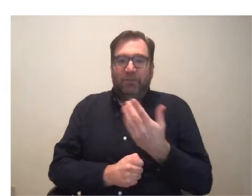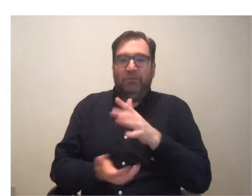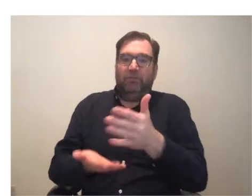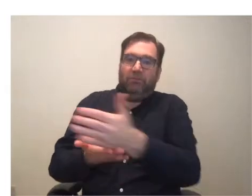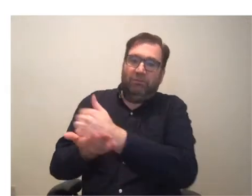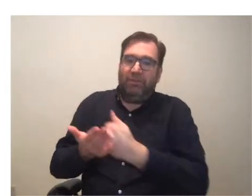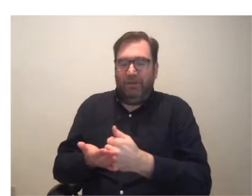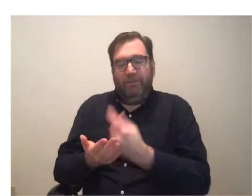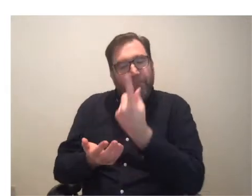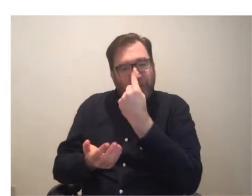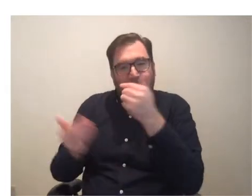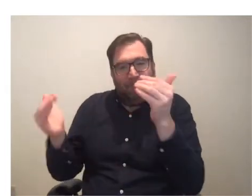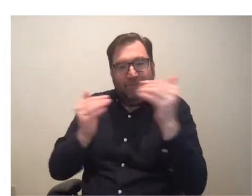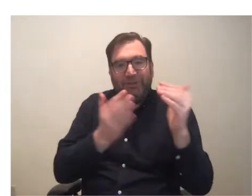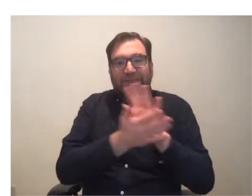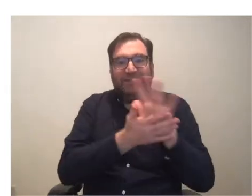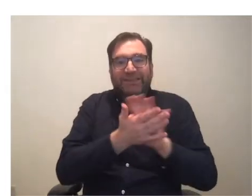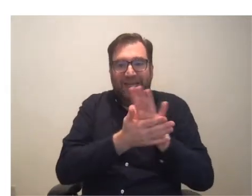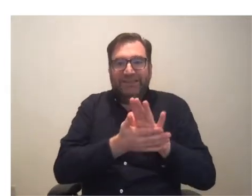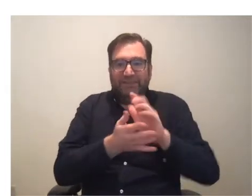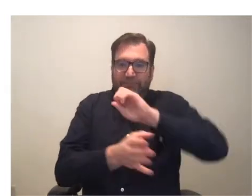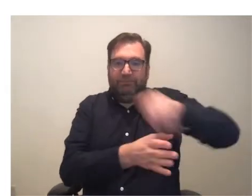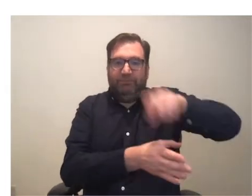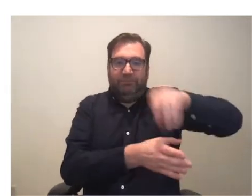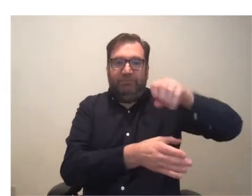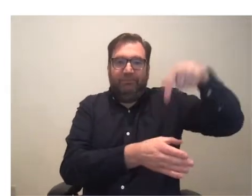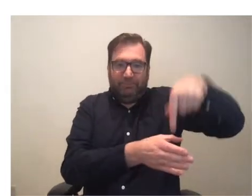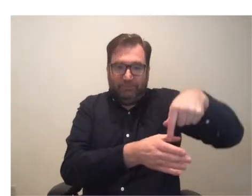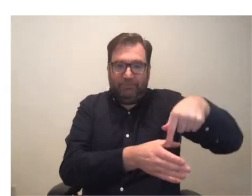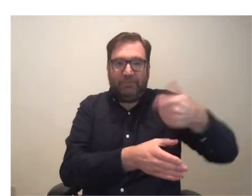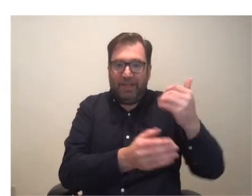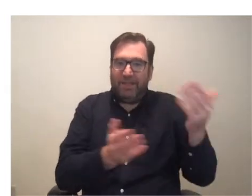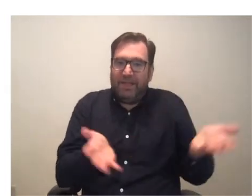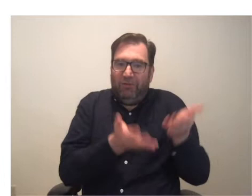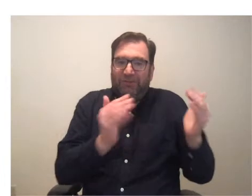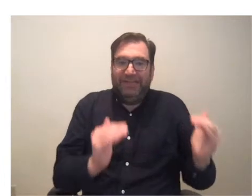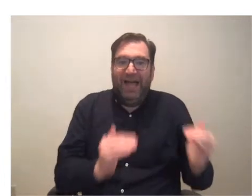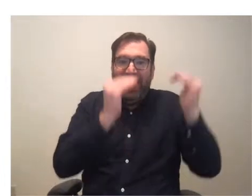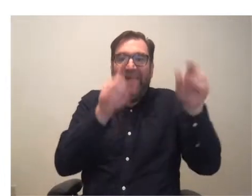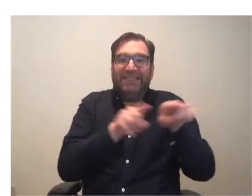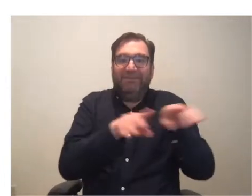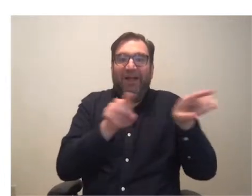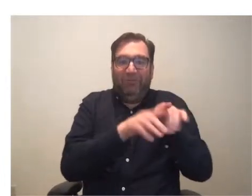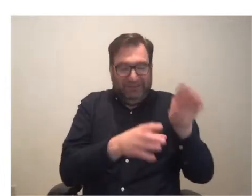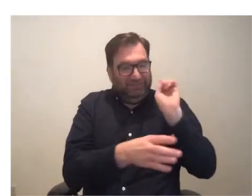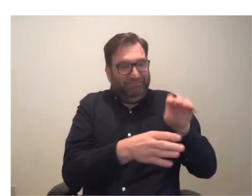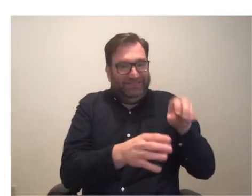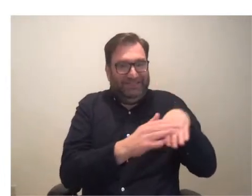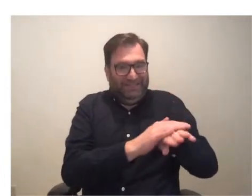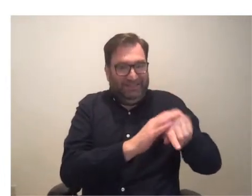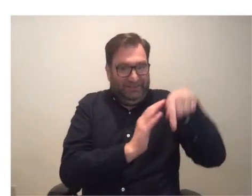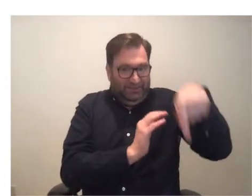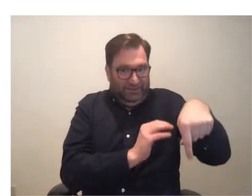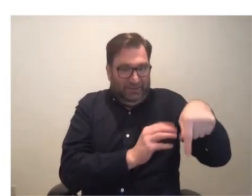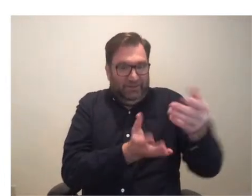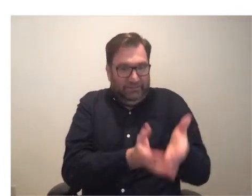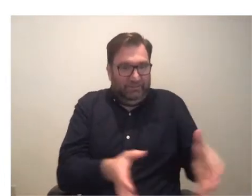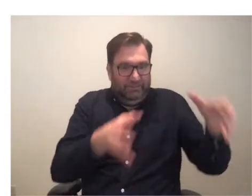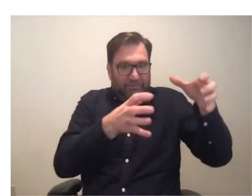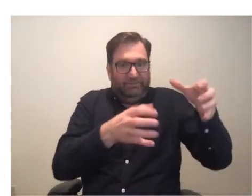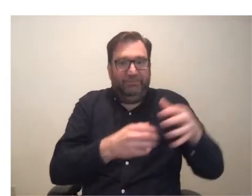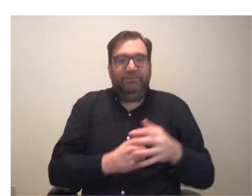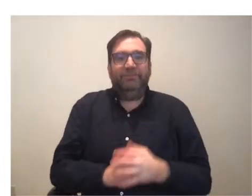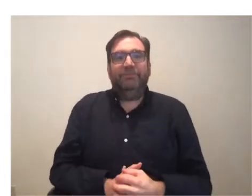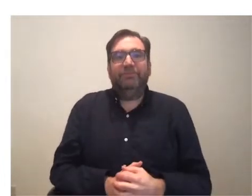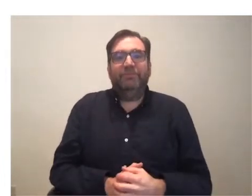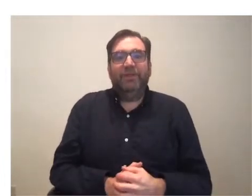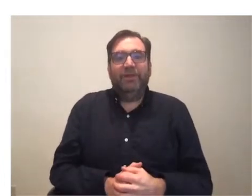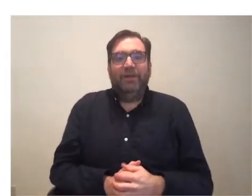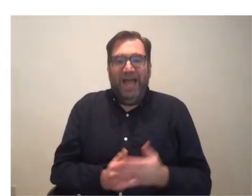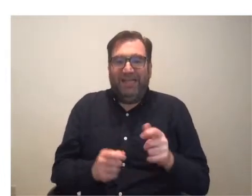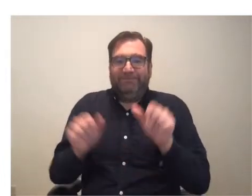whereby we collect potentially matching signs into a positive bag, and encourage high similarity to one or more samples in this bag,